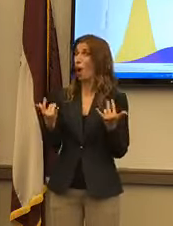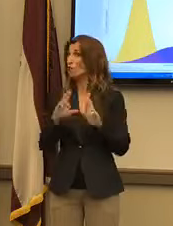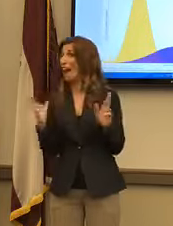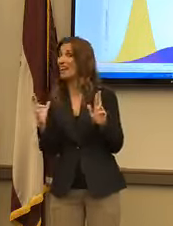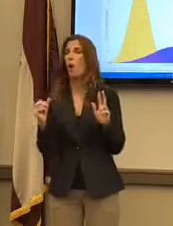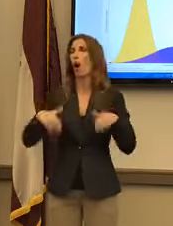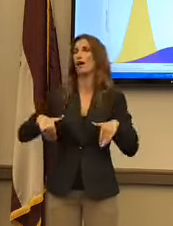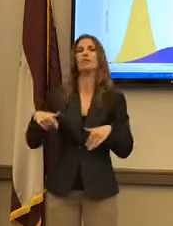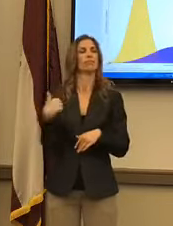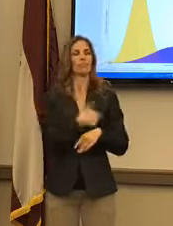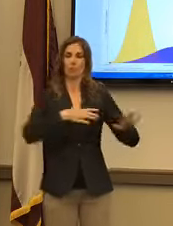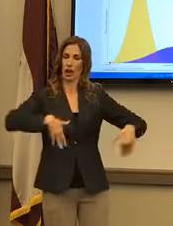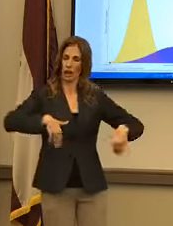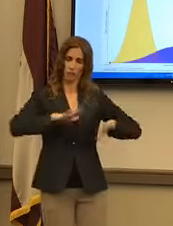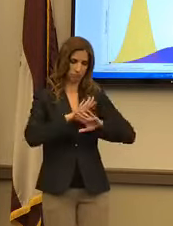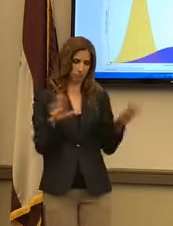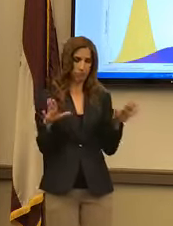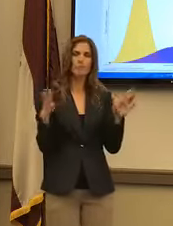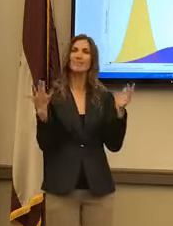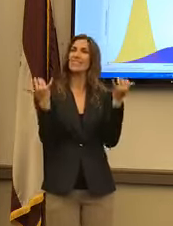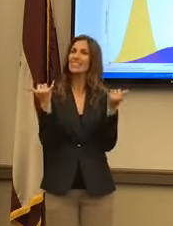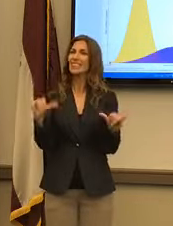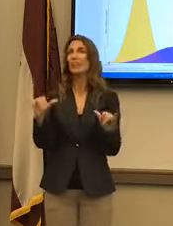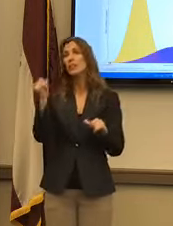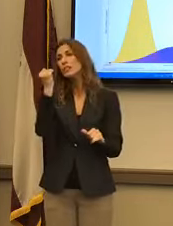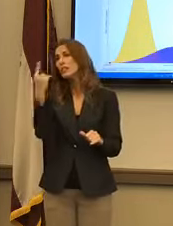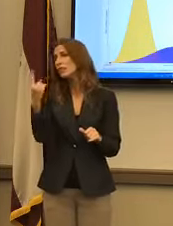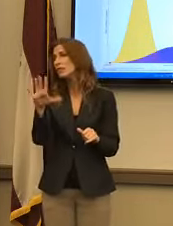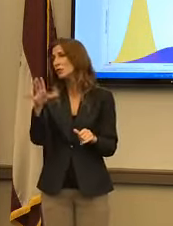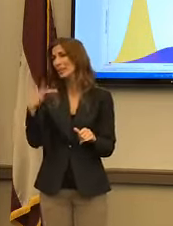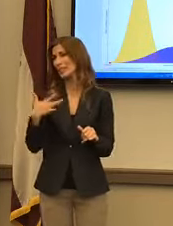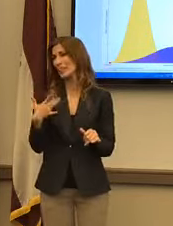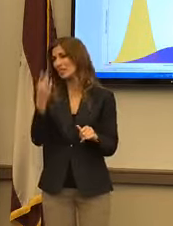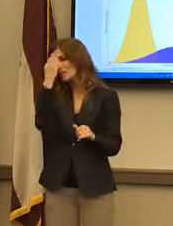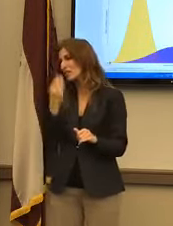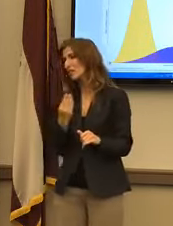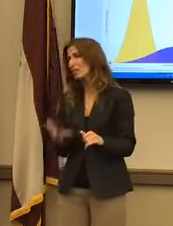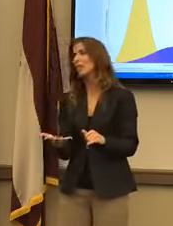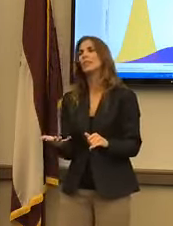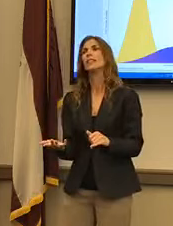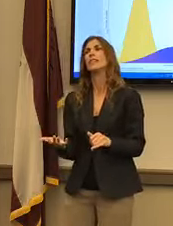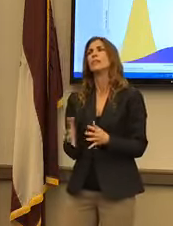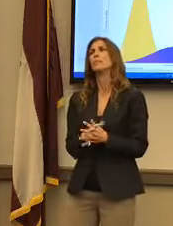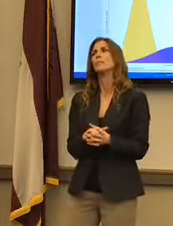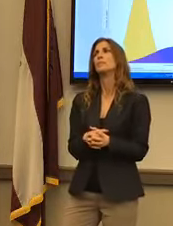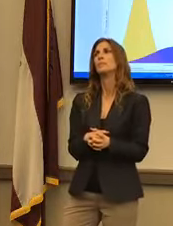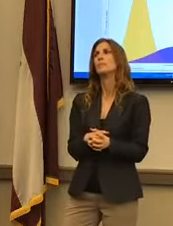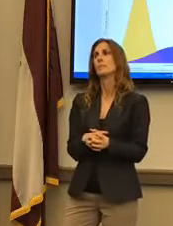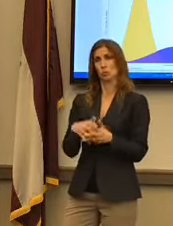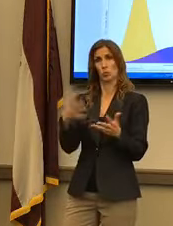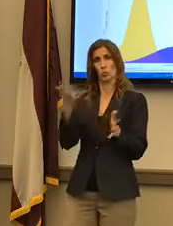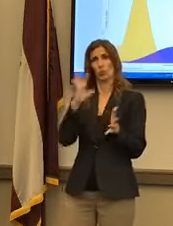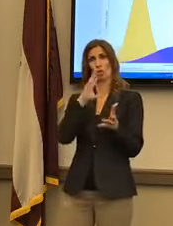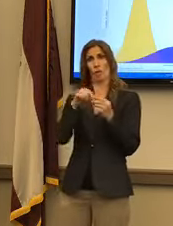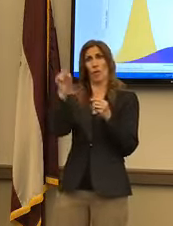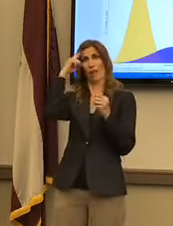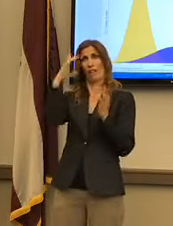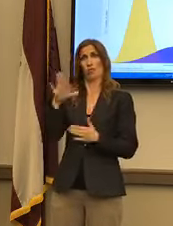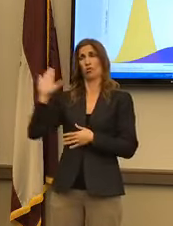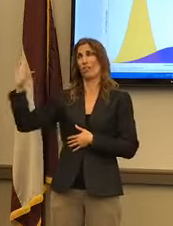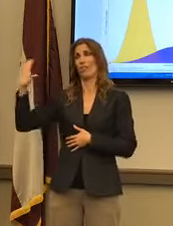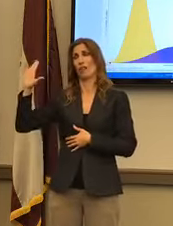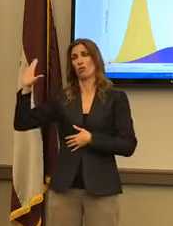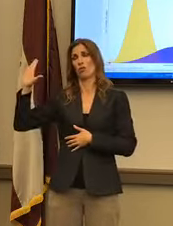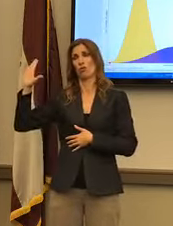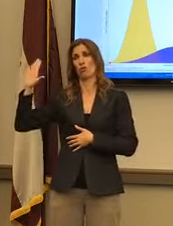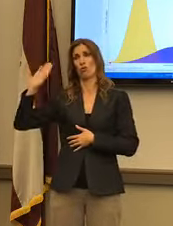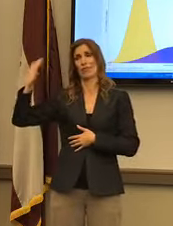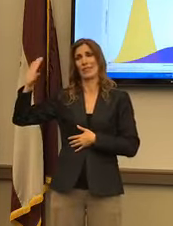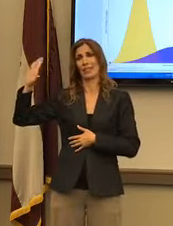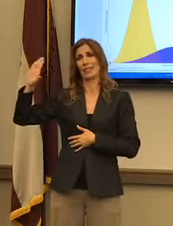[Commissioner] we are not at that point yet we are still just to give you a sense actually so we've talked about the governor's one of the